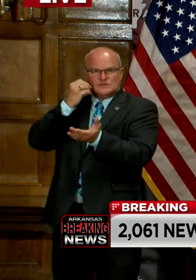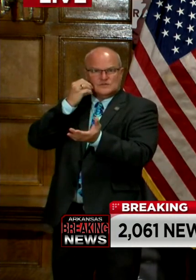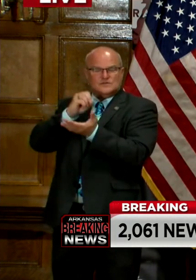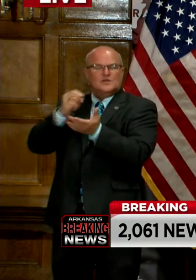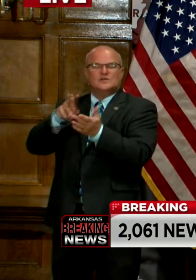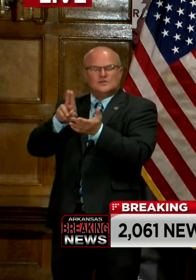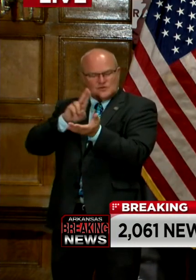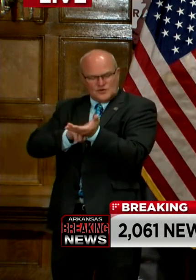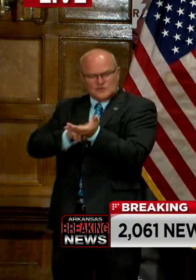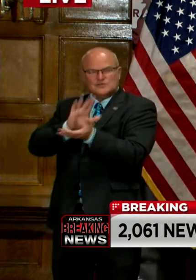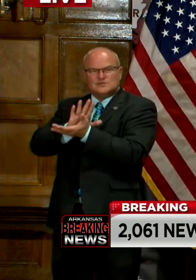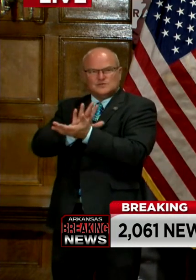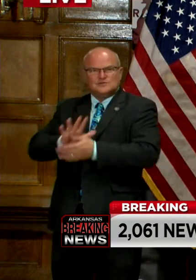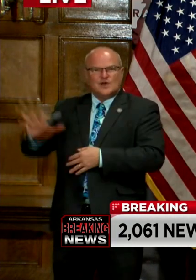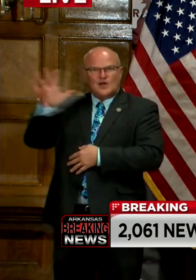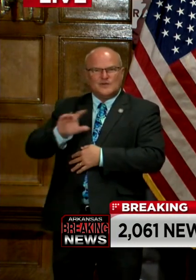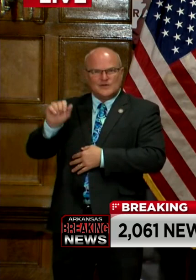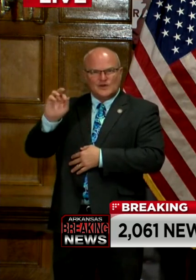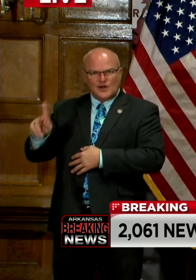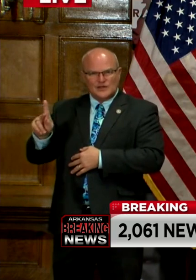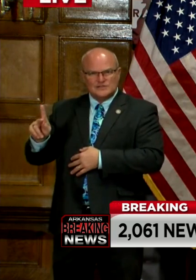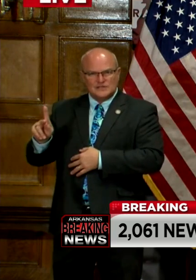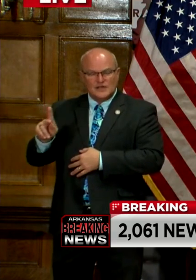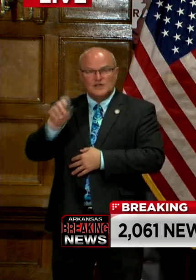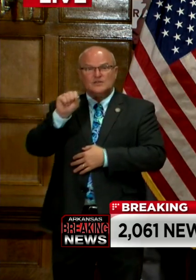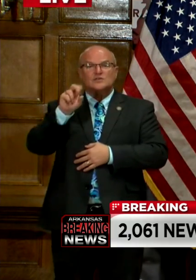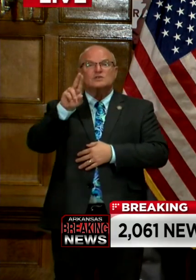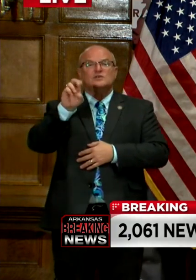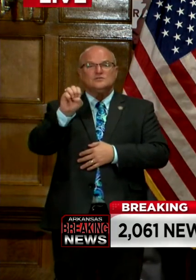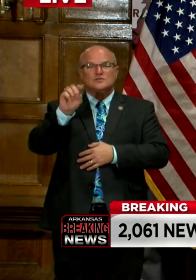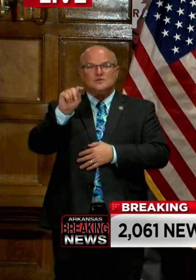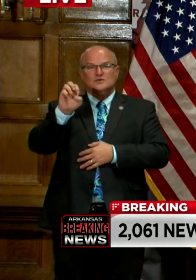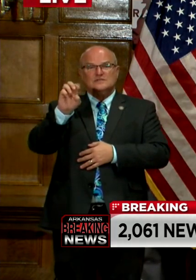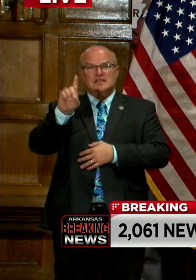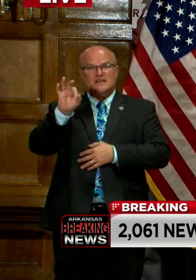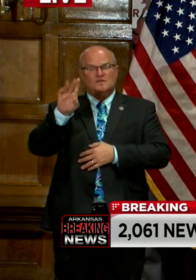NURSING STUDENTS THAT WILL GRADUATE FROM NURSING SCHOOLS